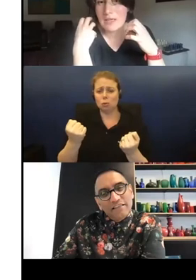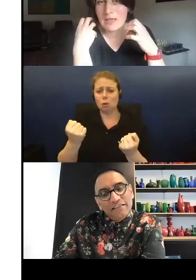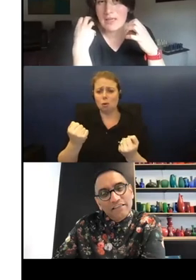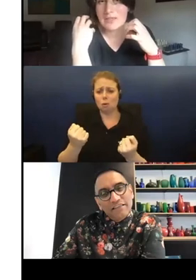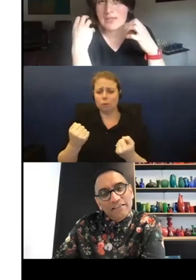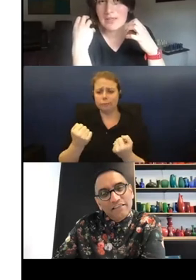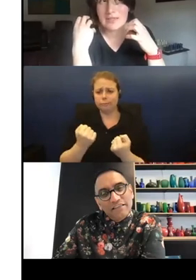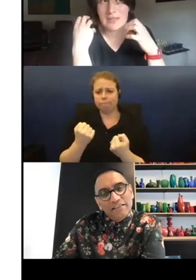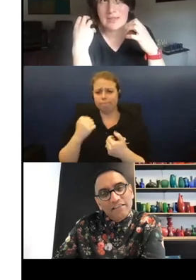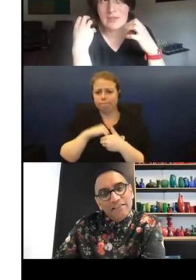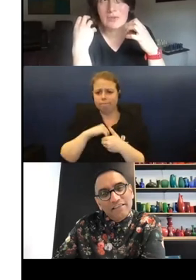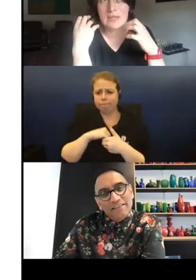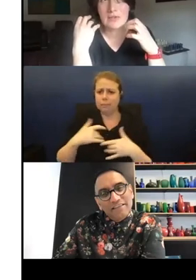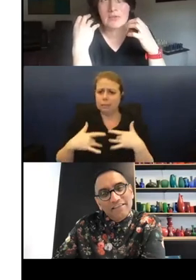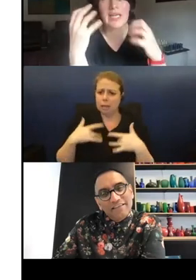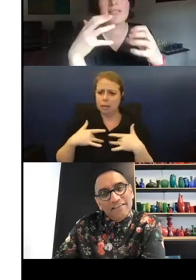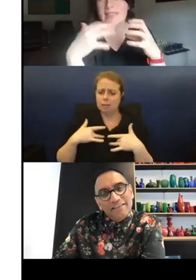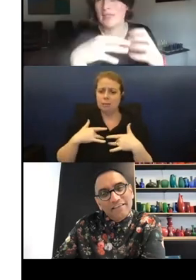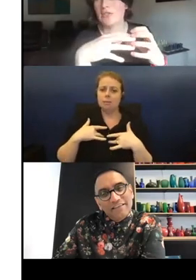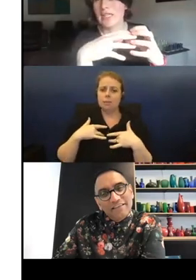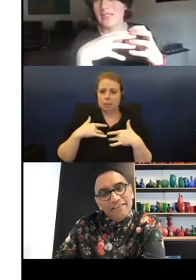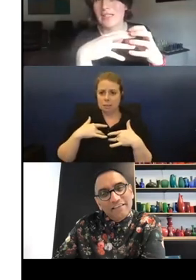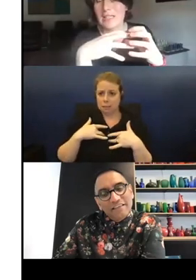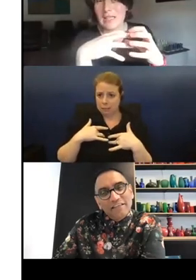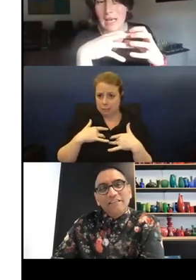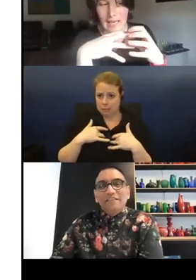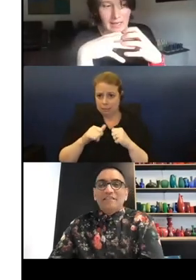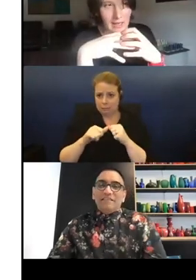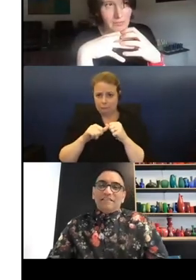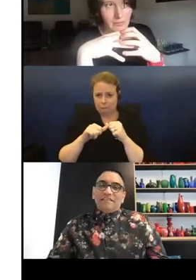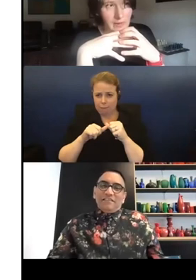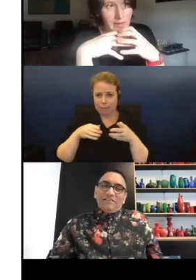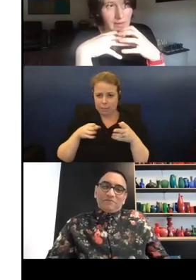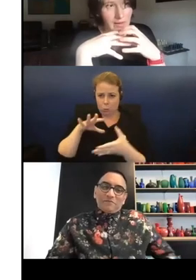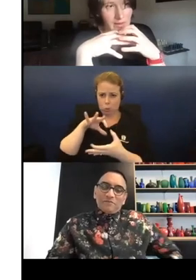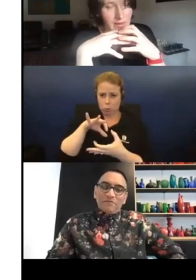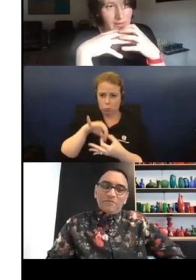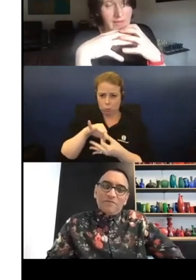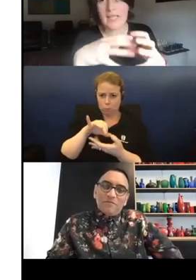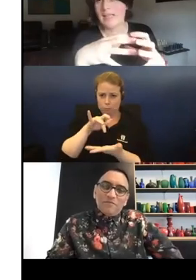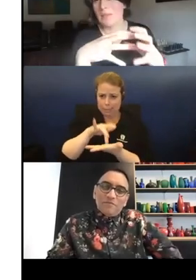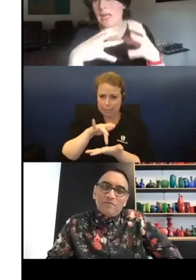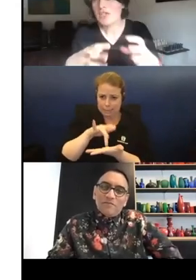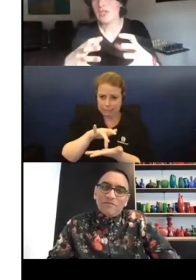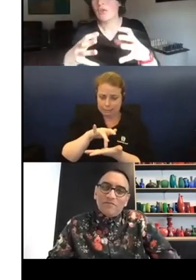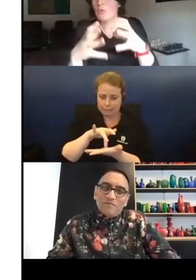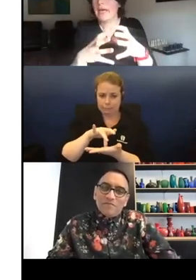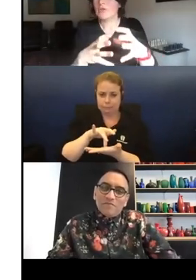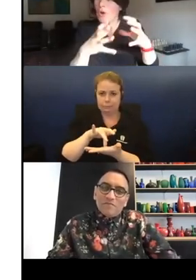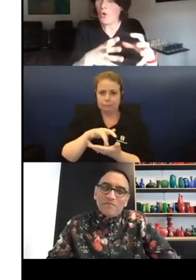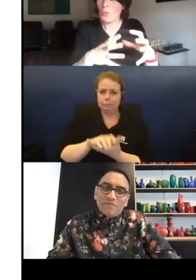i just it's it's a it's a great centering um thing and the pleasure of going back to home where